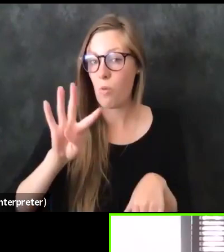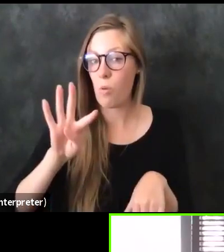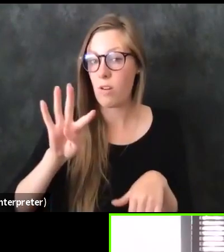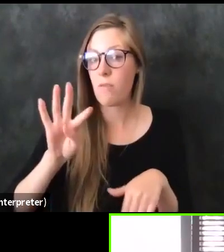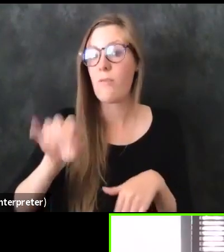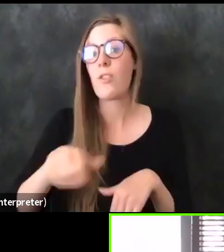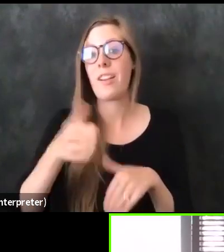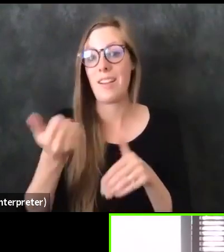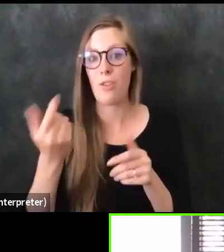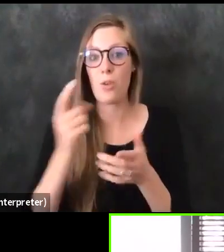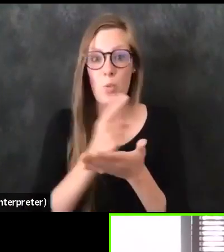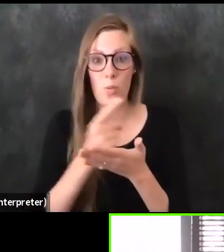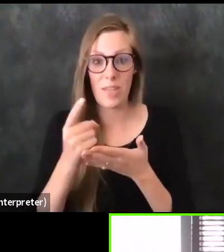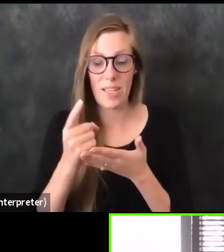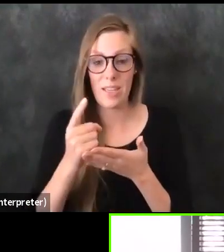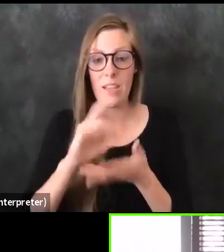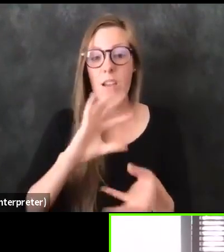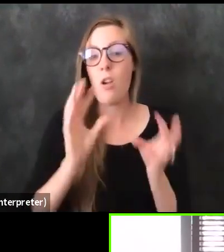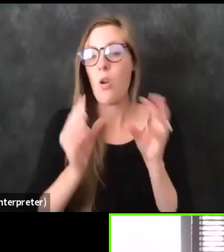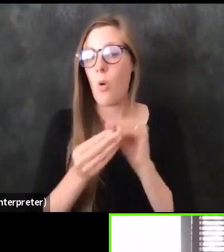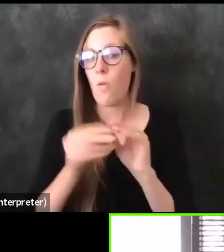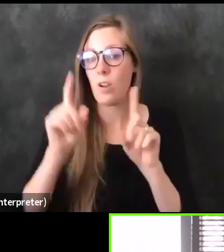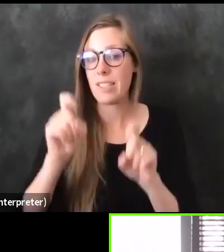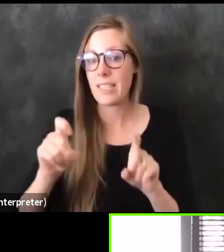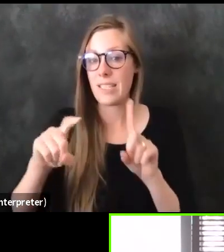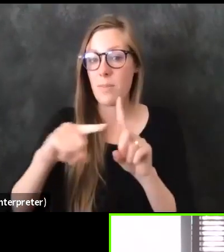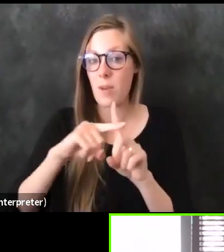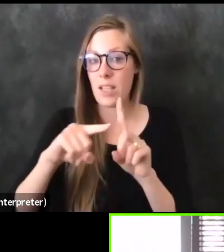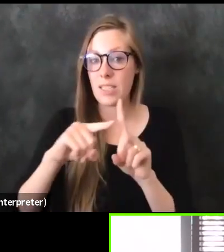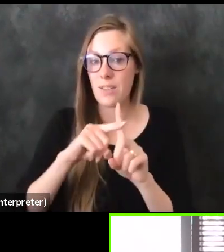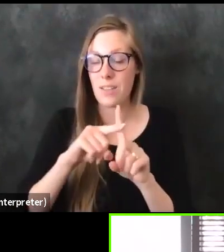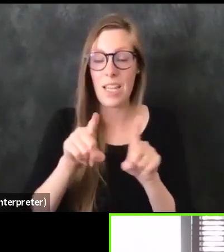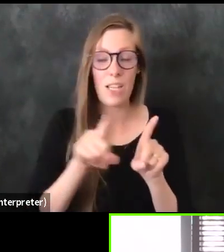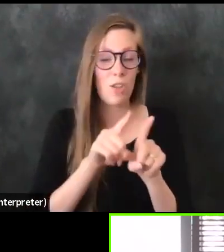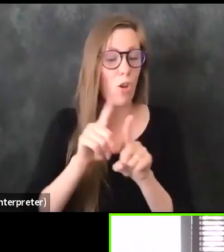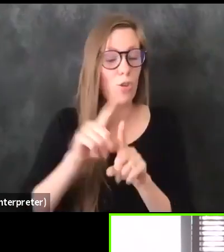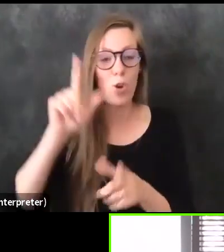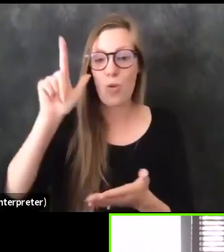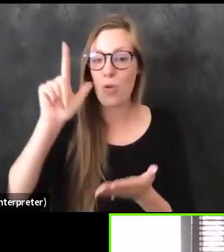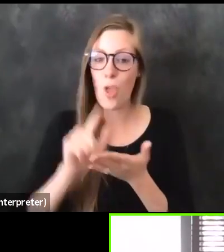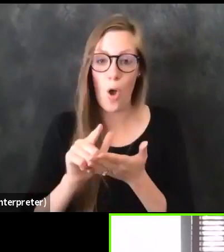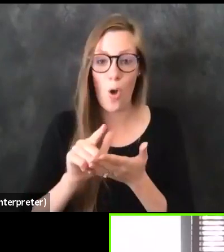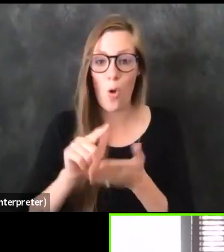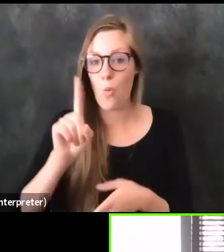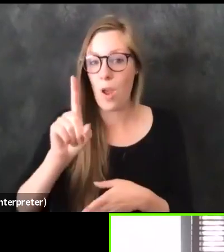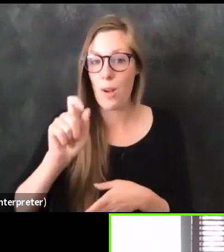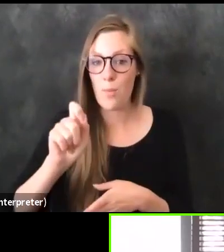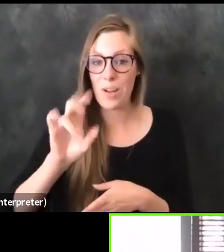Our overall testing positivity is also an all time low of one point seven percent.